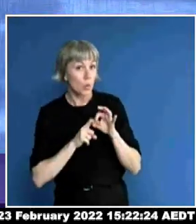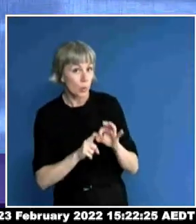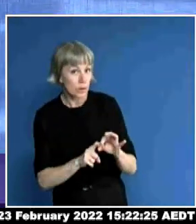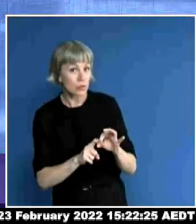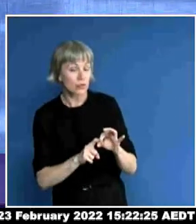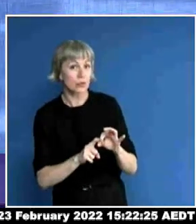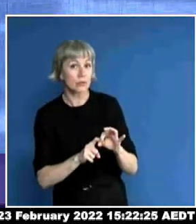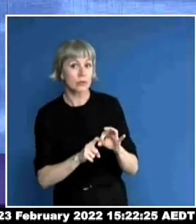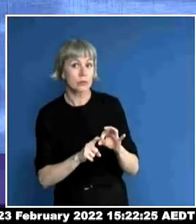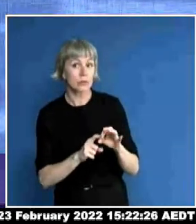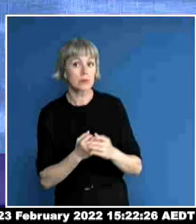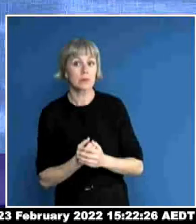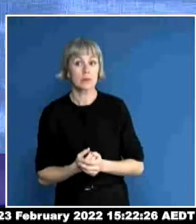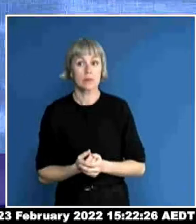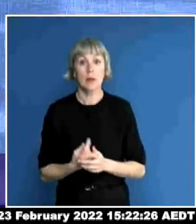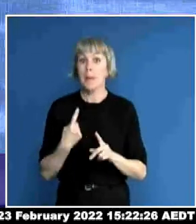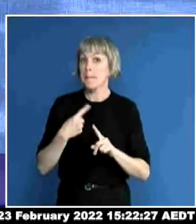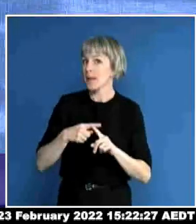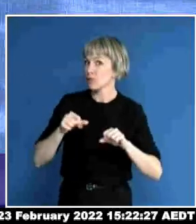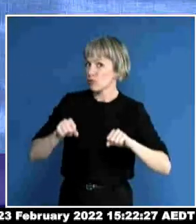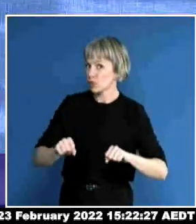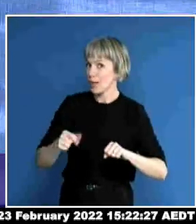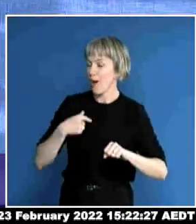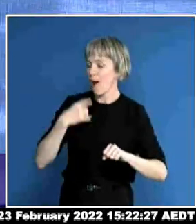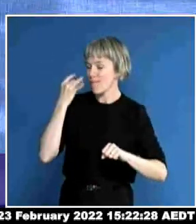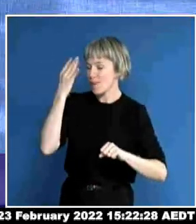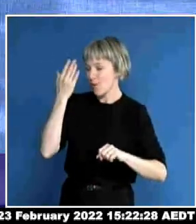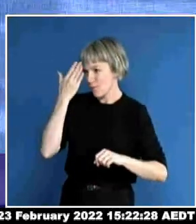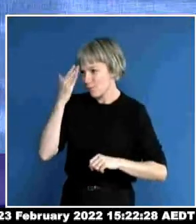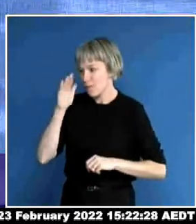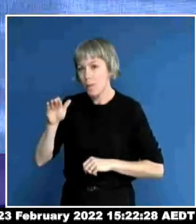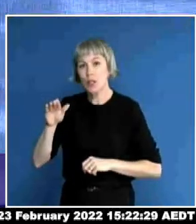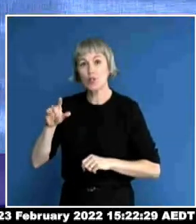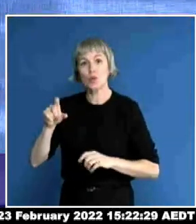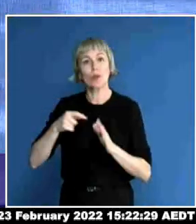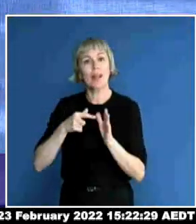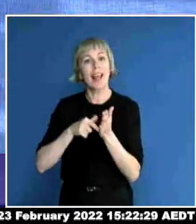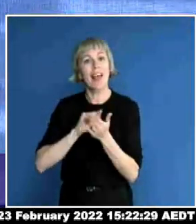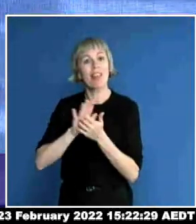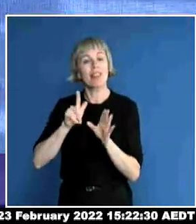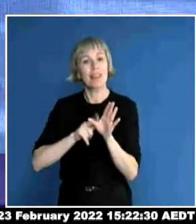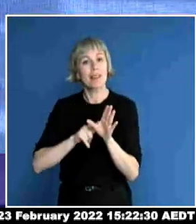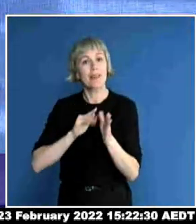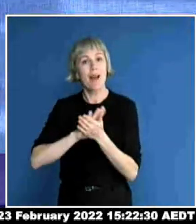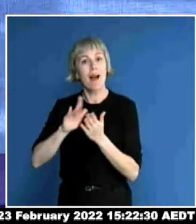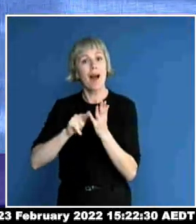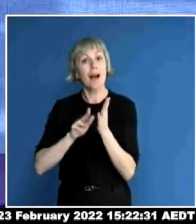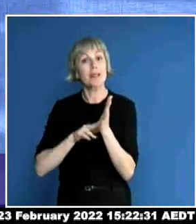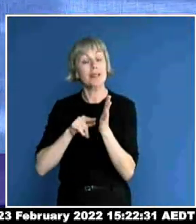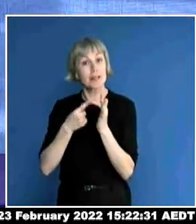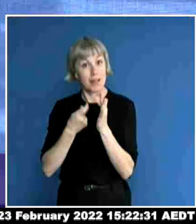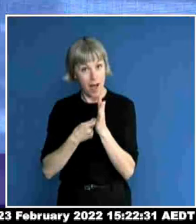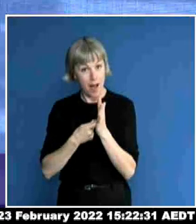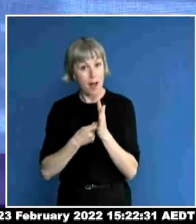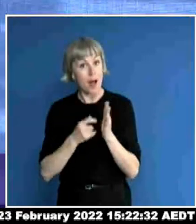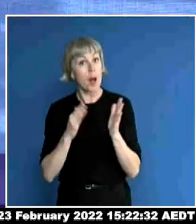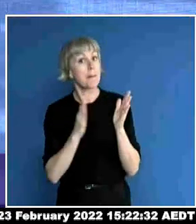to remind you that Cathy Hunter, who is Mzia's lawyer, I understand, is online, and I